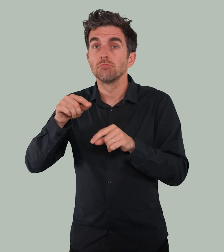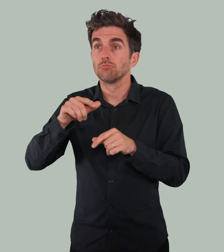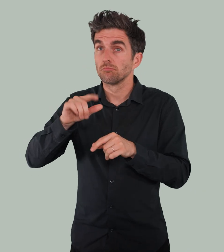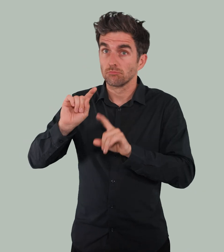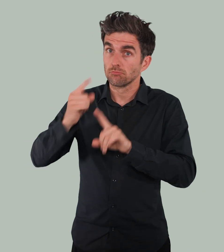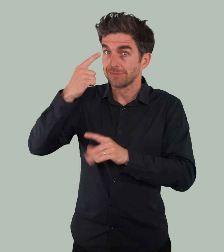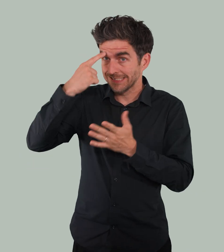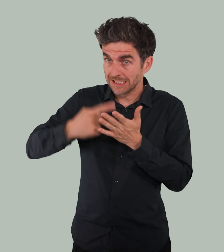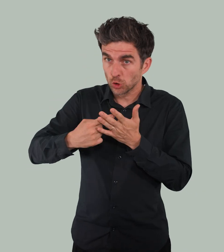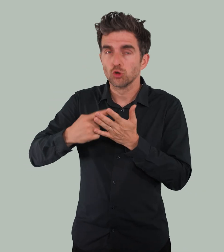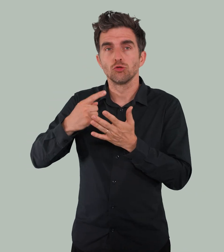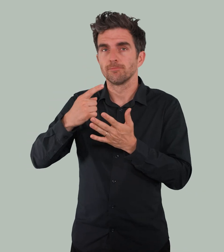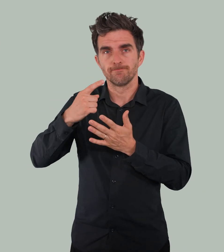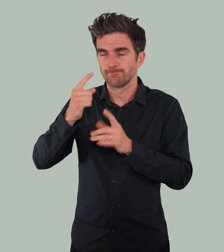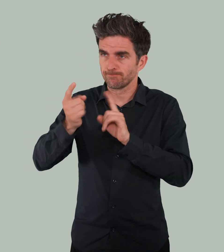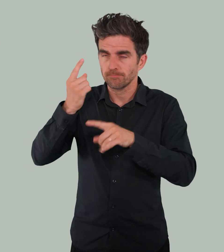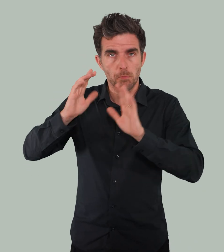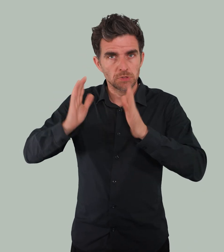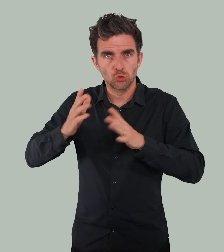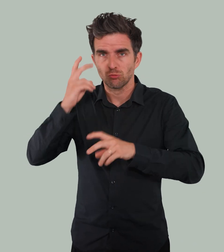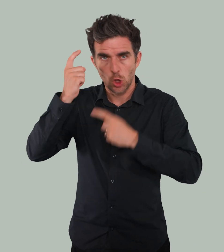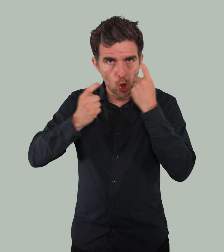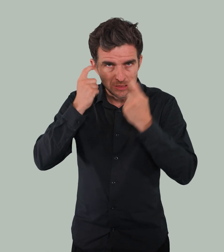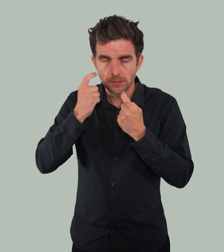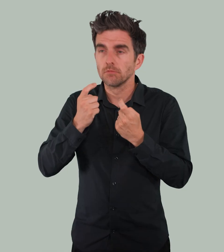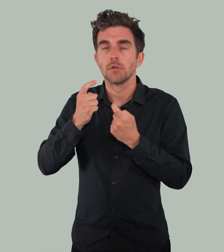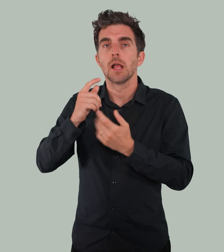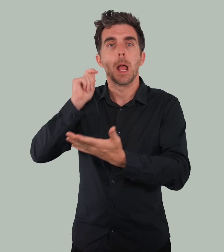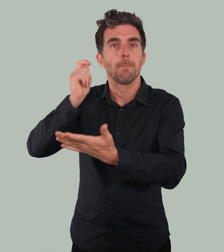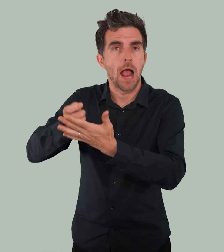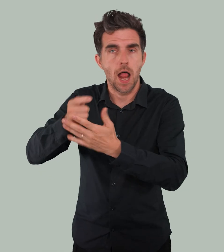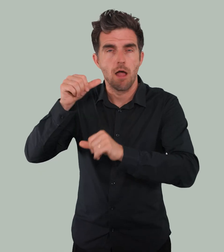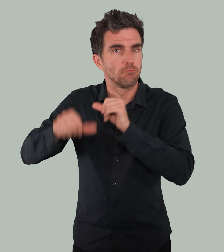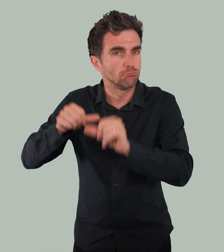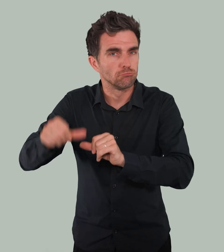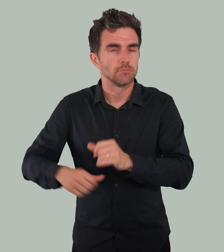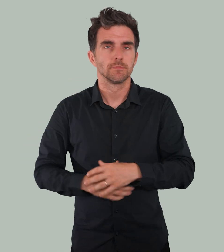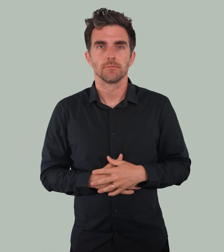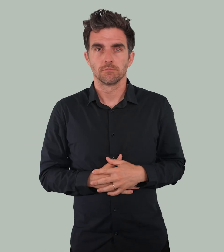including initial decisions, Mandatory Reconsideration and appeals.